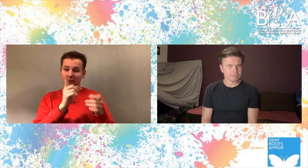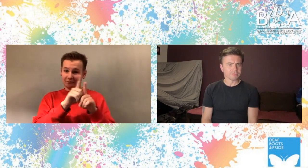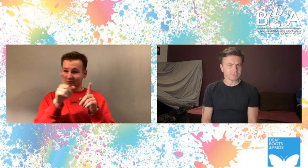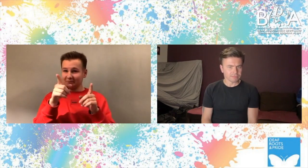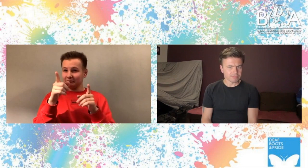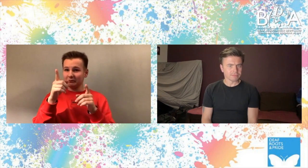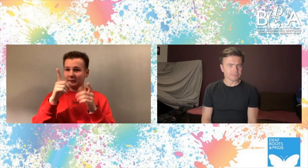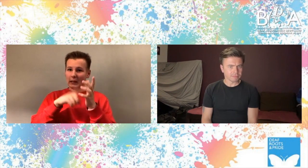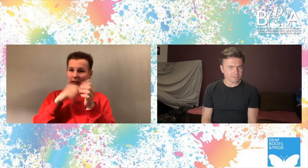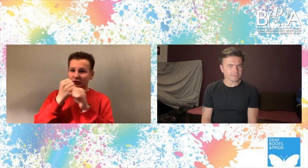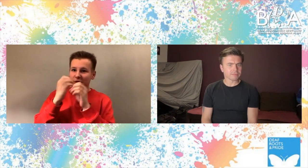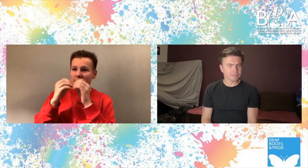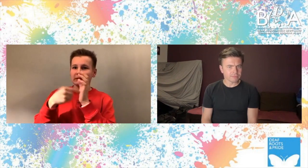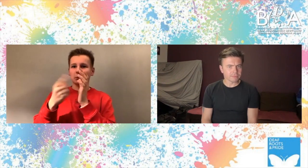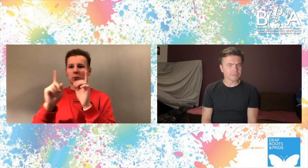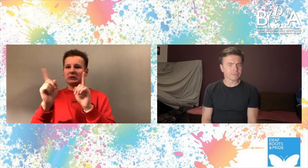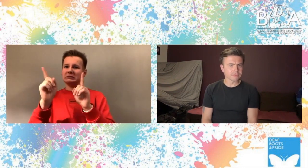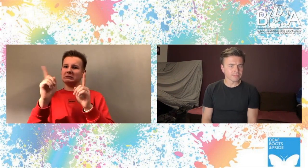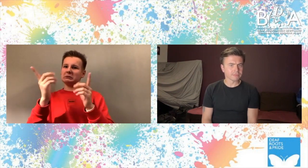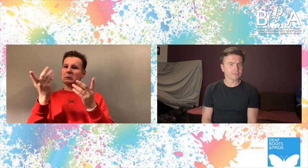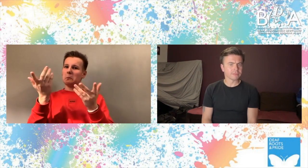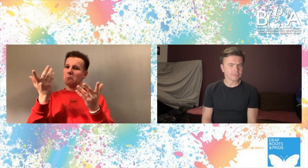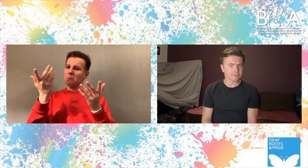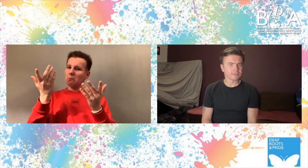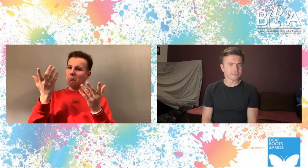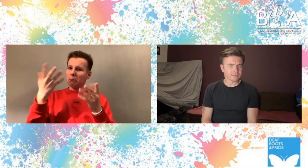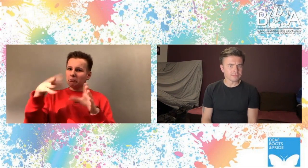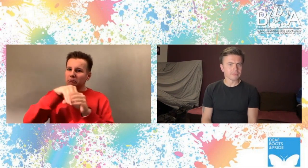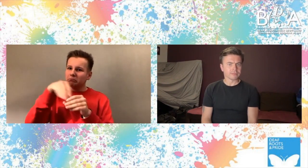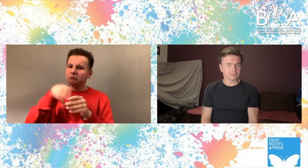team? And again, are there more men than women? What about LGBTIQA+?